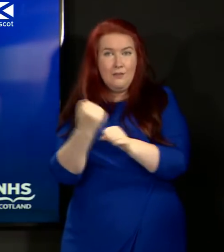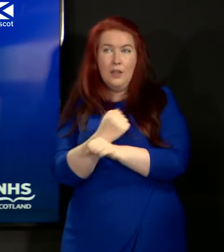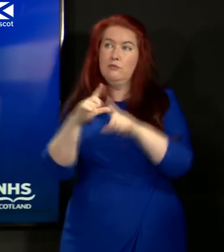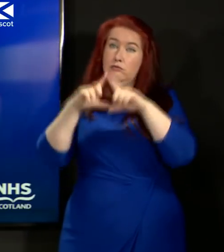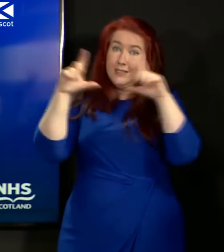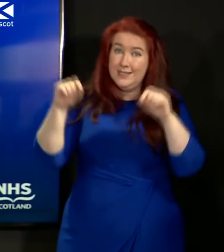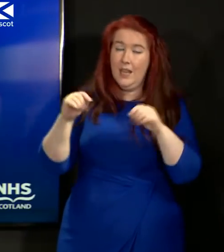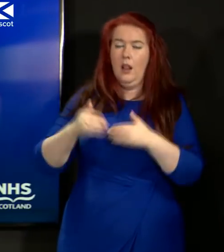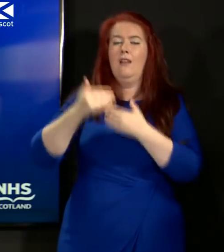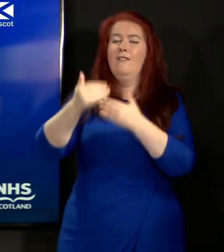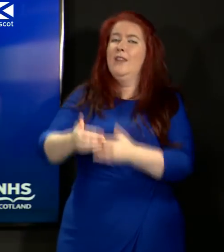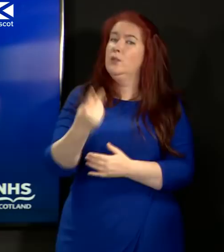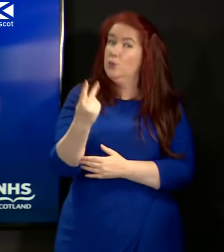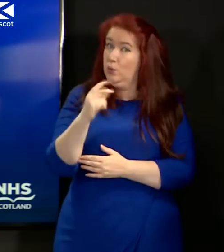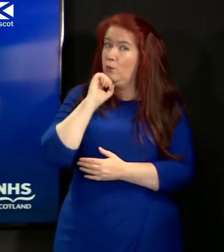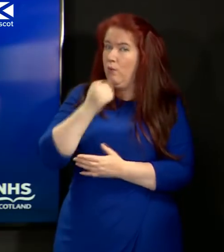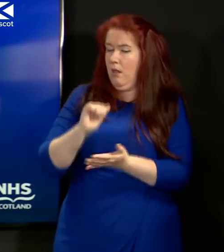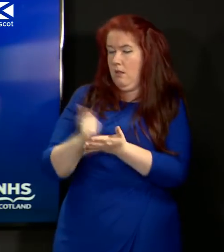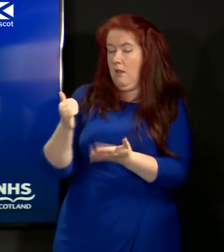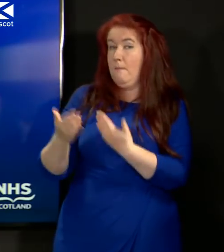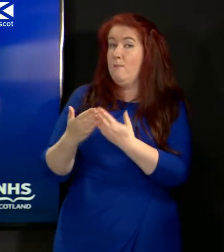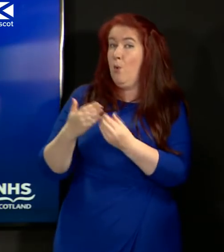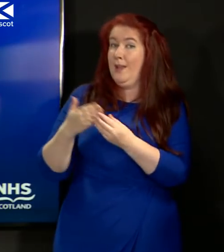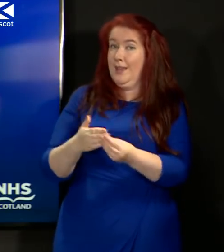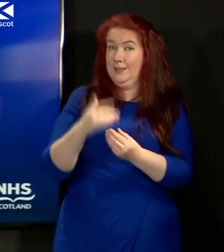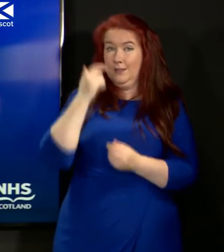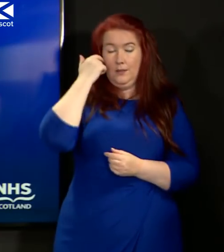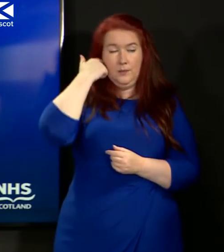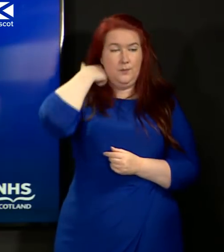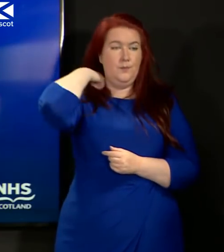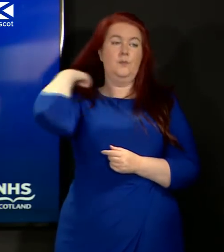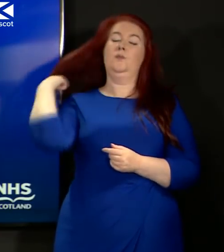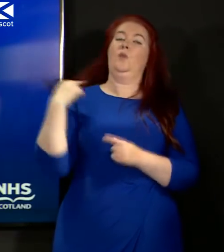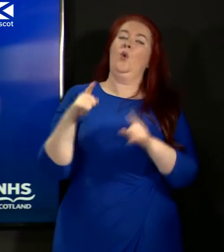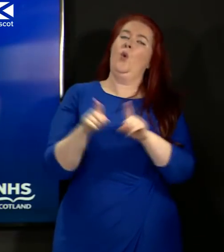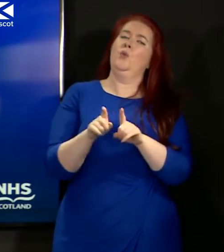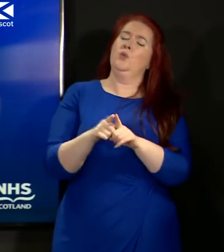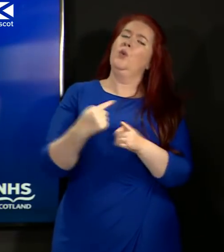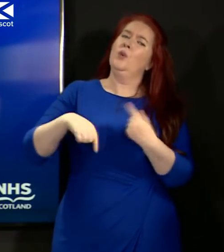Phase 2 of the route map. We will also need to support those who have lost